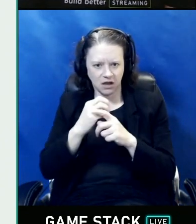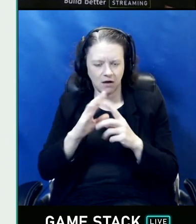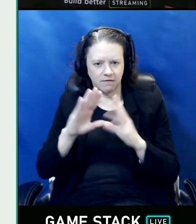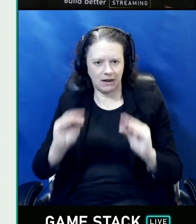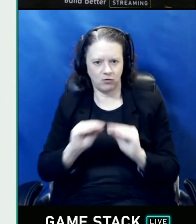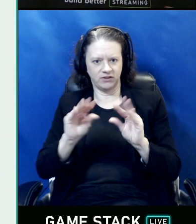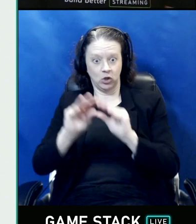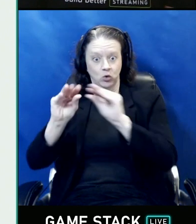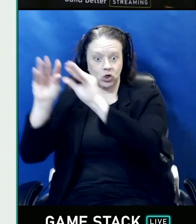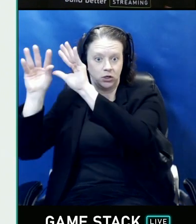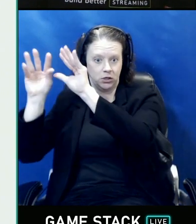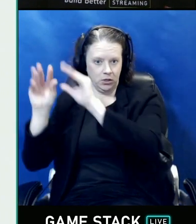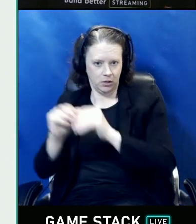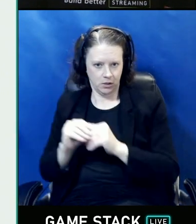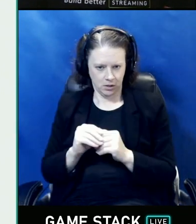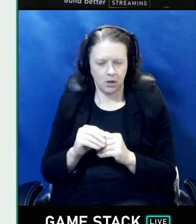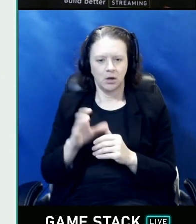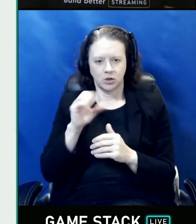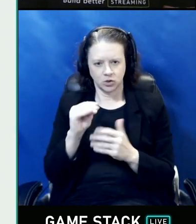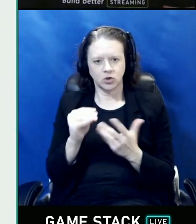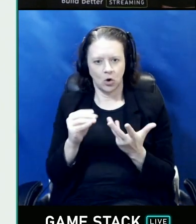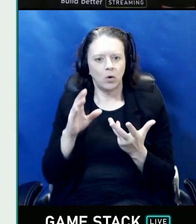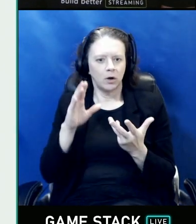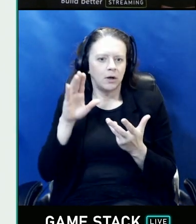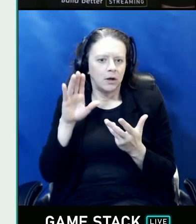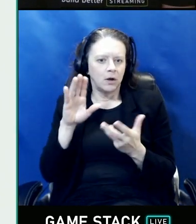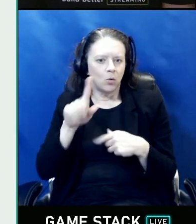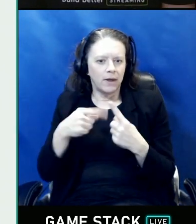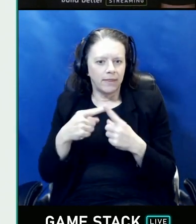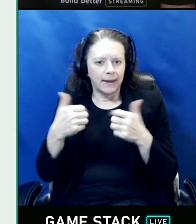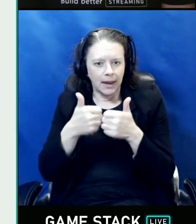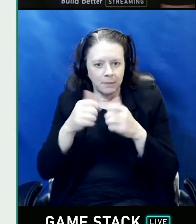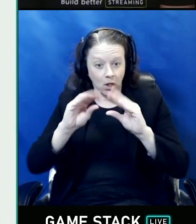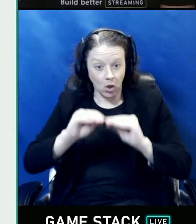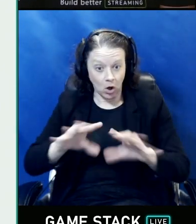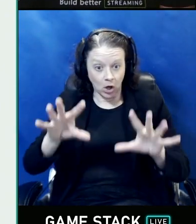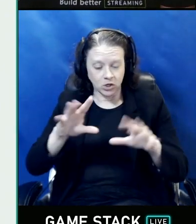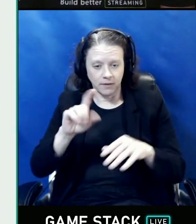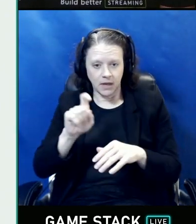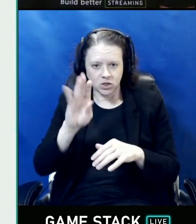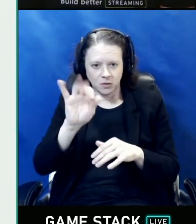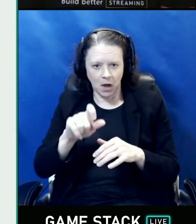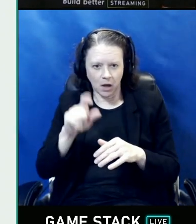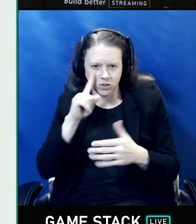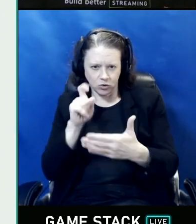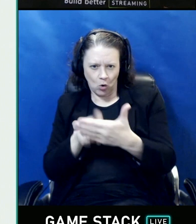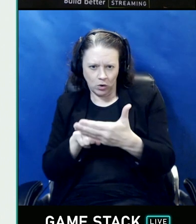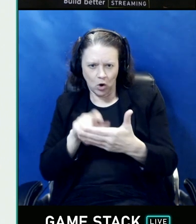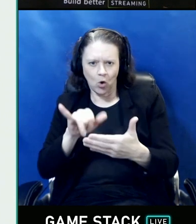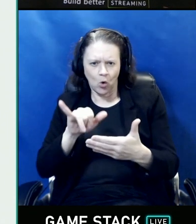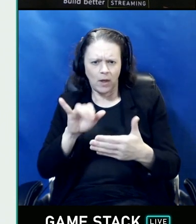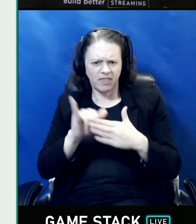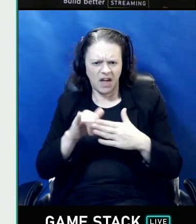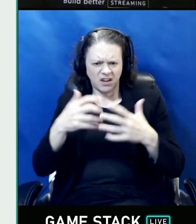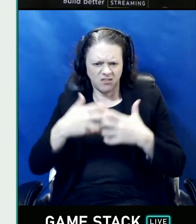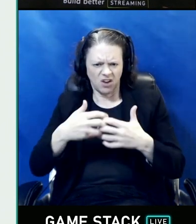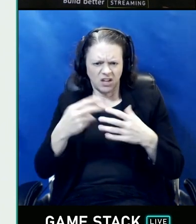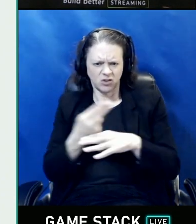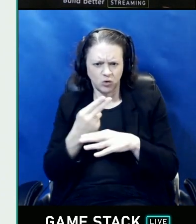the Xbox Game Streaming app goes ahead and it detects the DPI of the device the player is playing the game on.